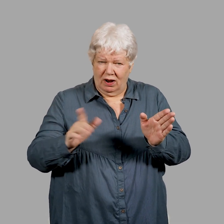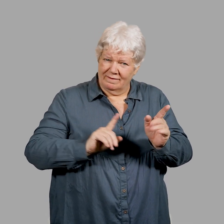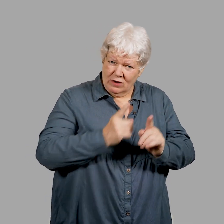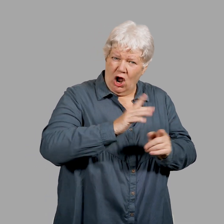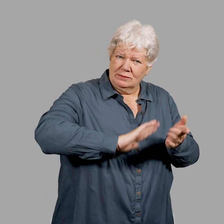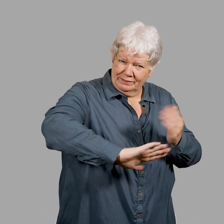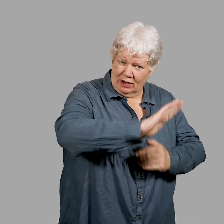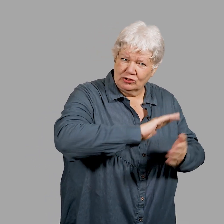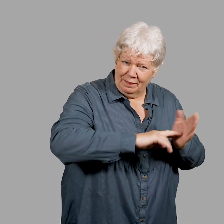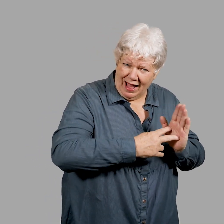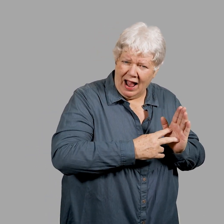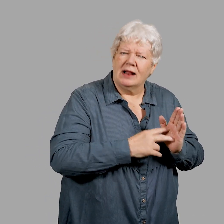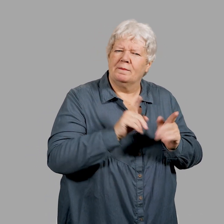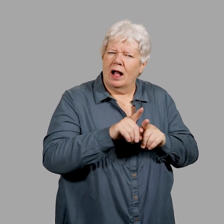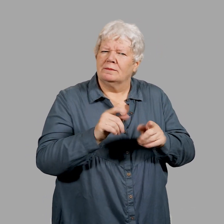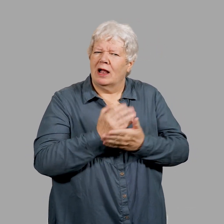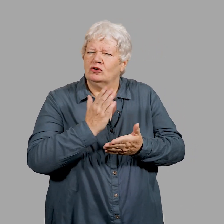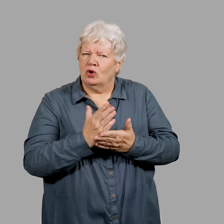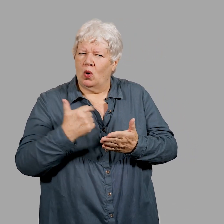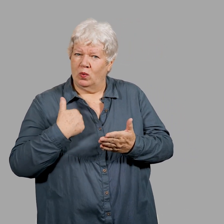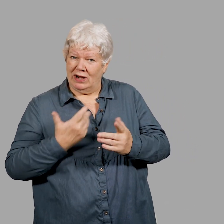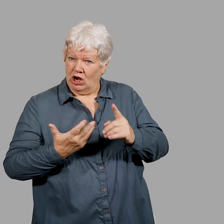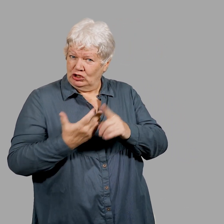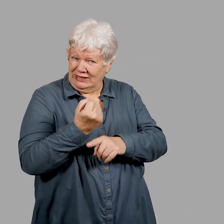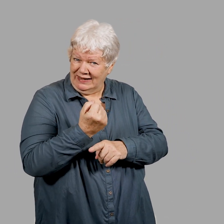of the first national plan and ensure that what we aimed to achieve